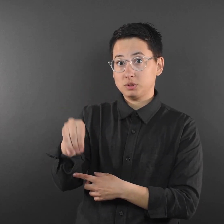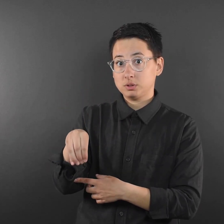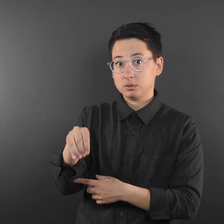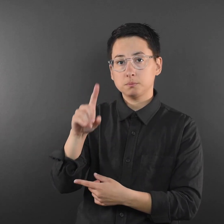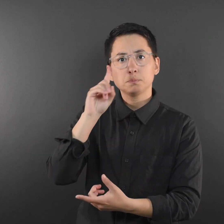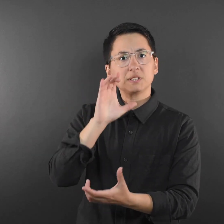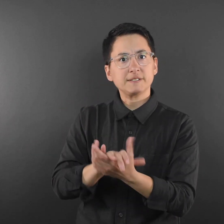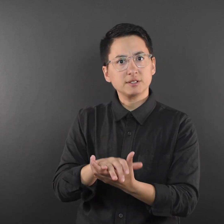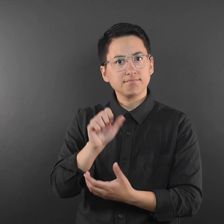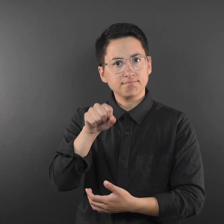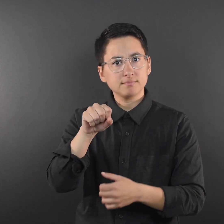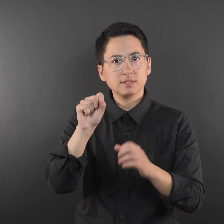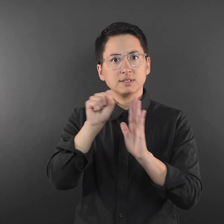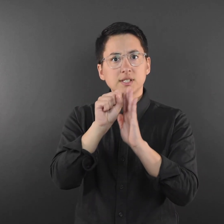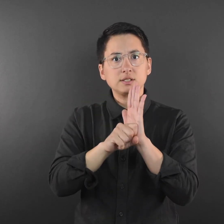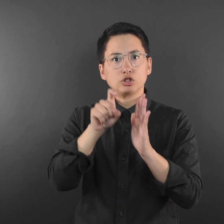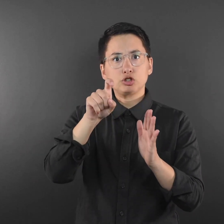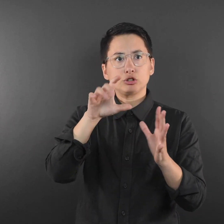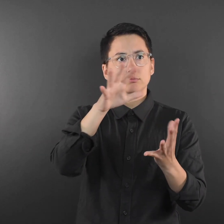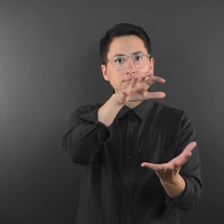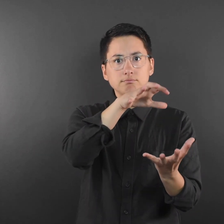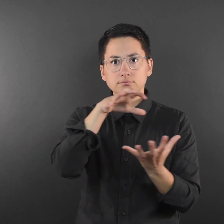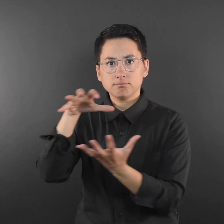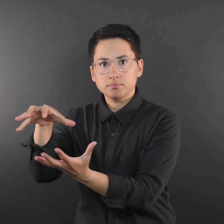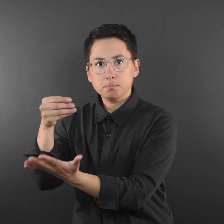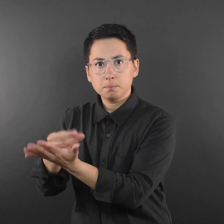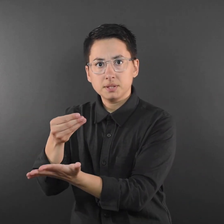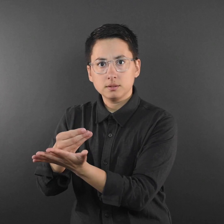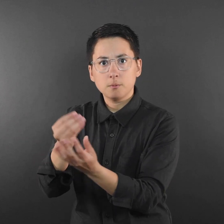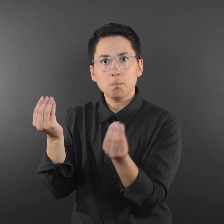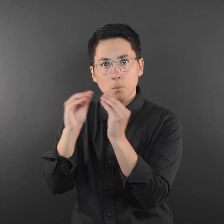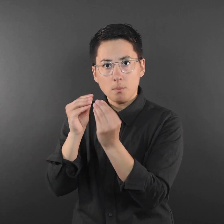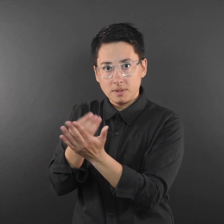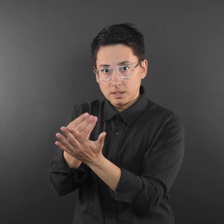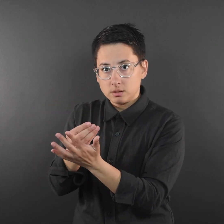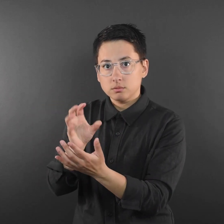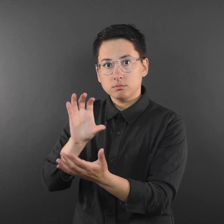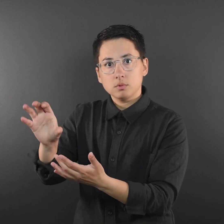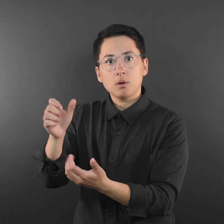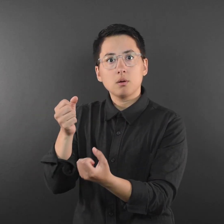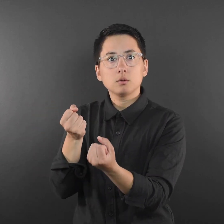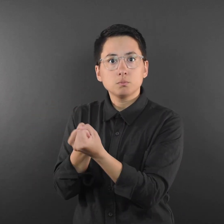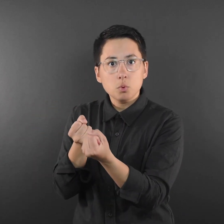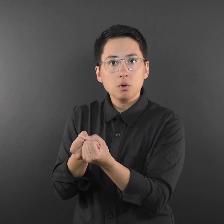believe the State should allocate more funds to support personal care assistants (PCAs)